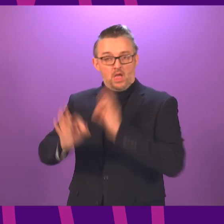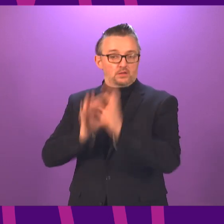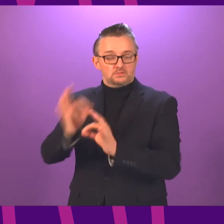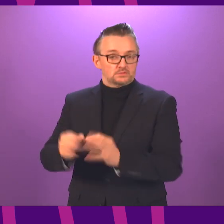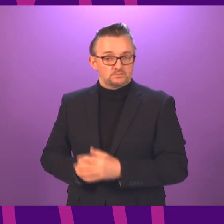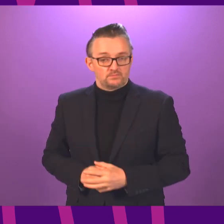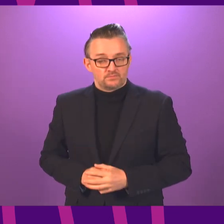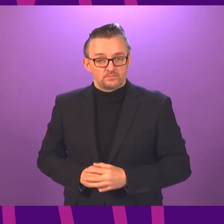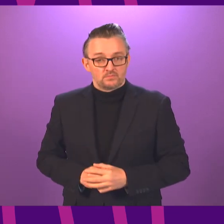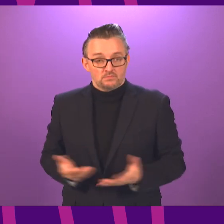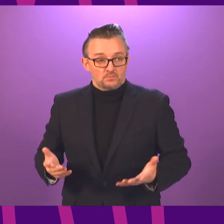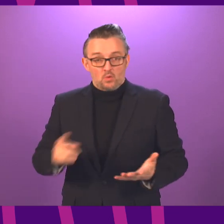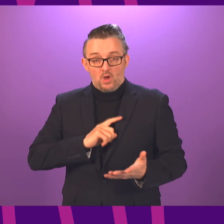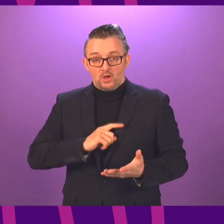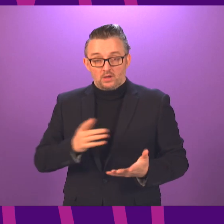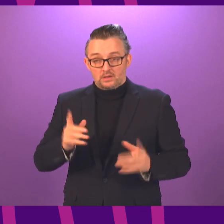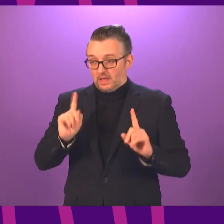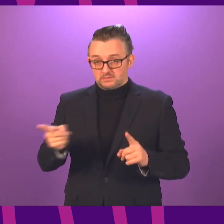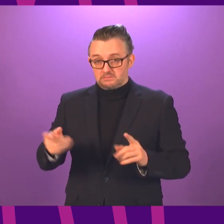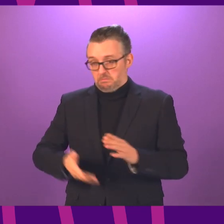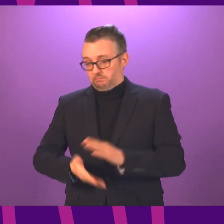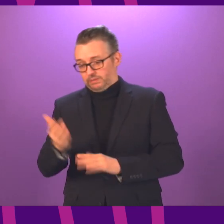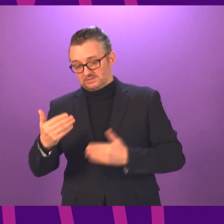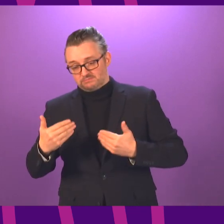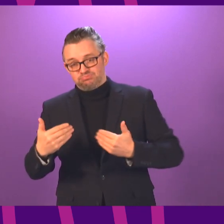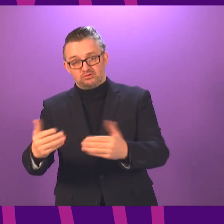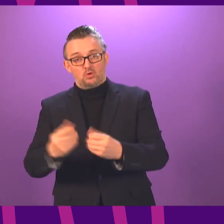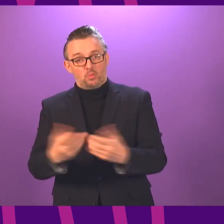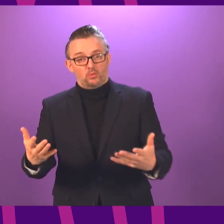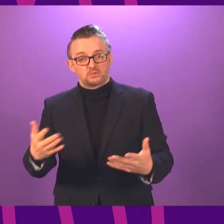on the matter? We simply cannot allow the matter to pass without members interrogating